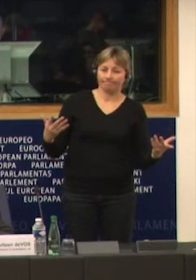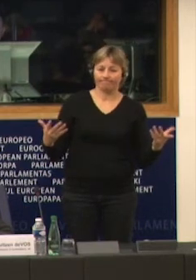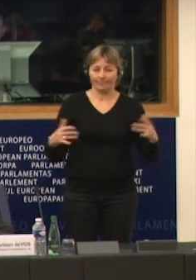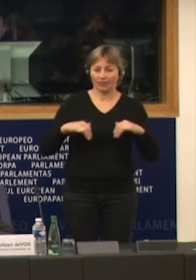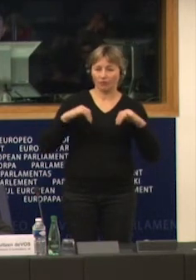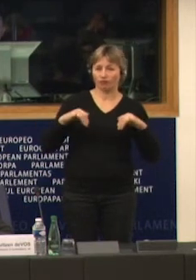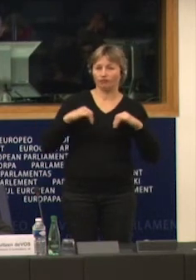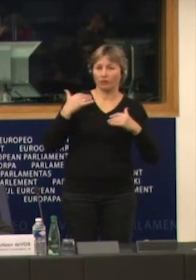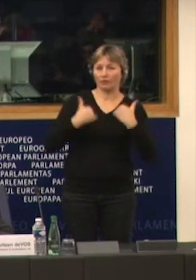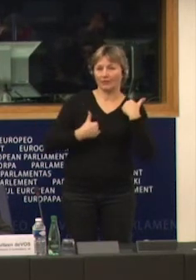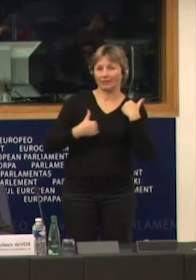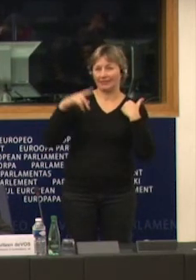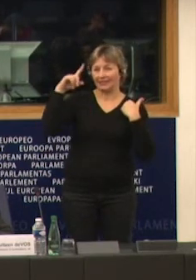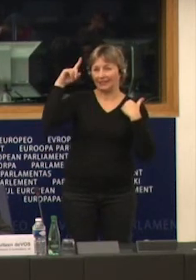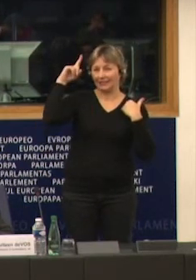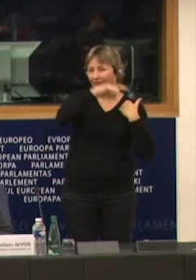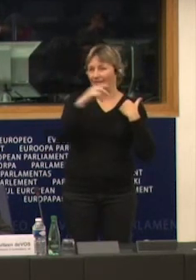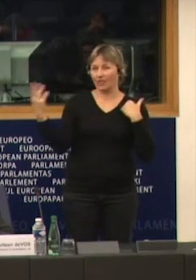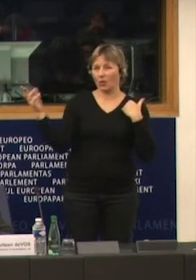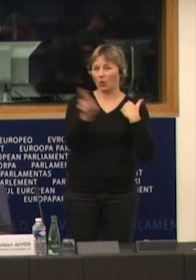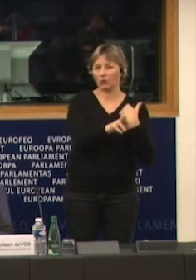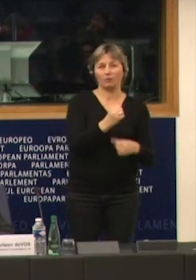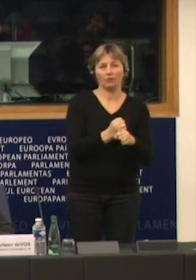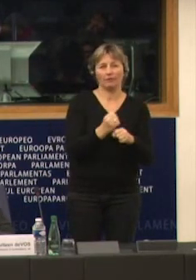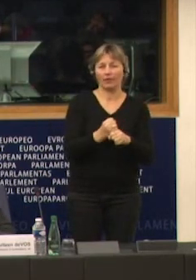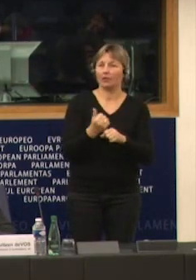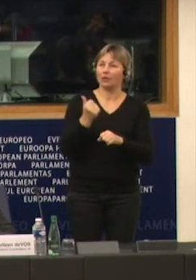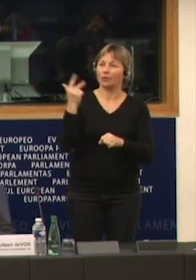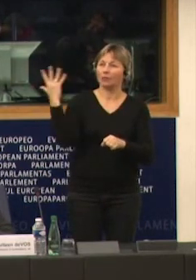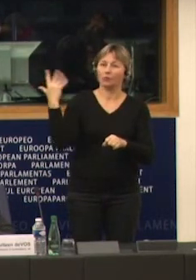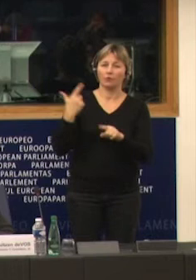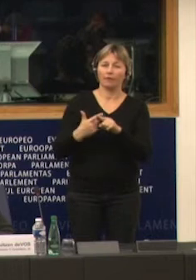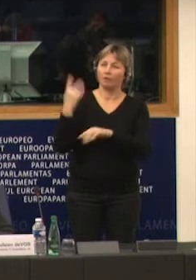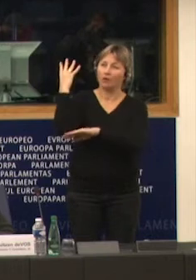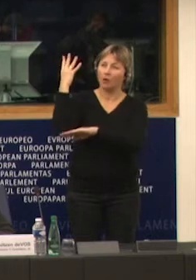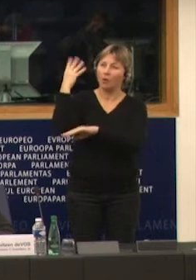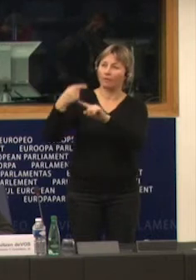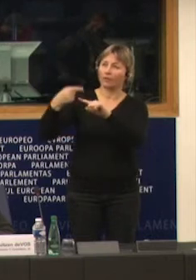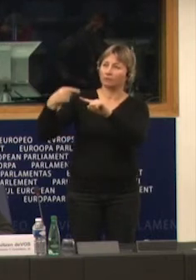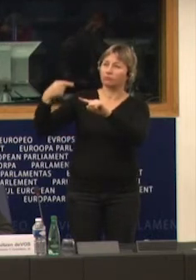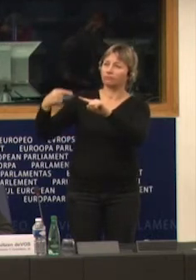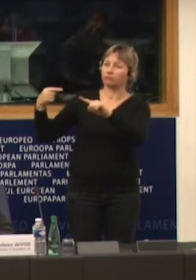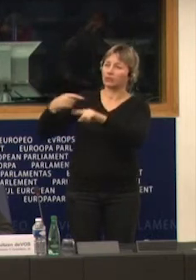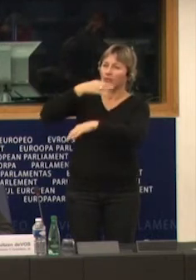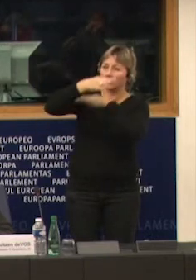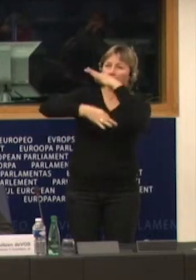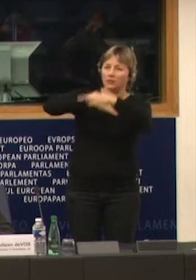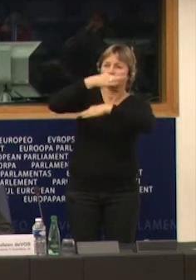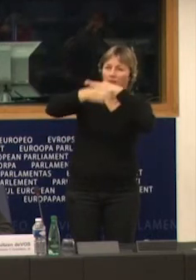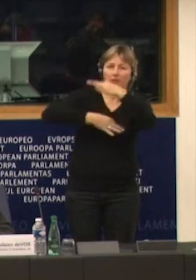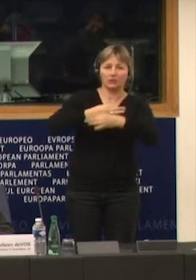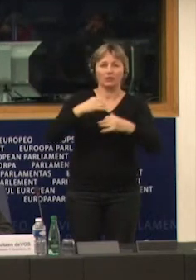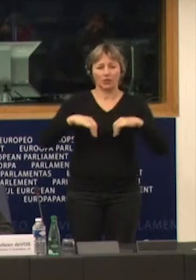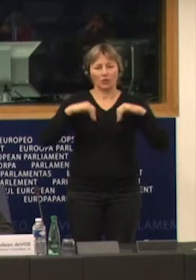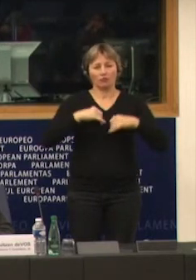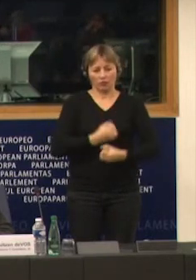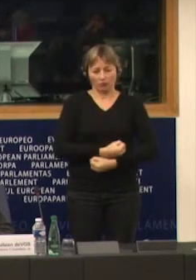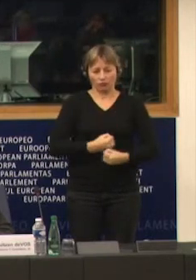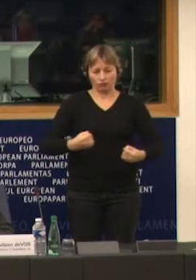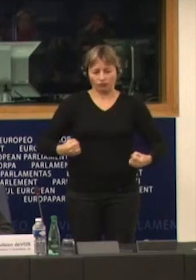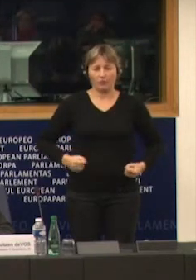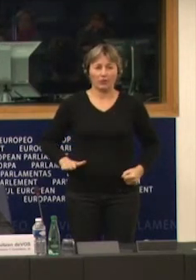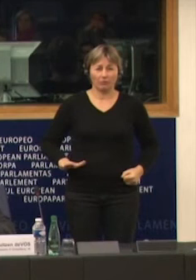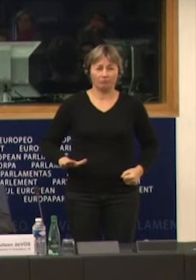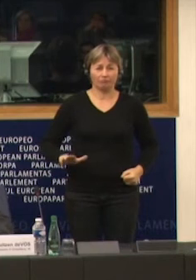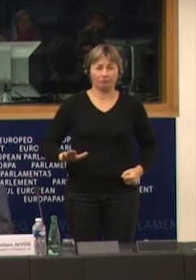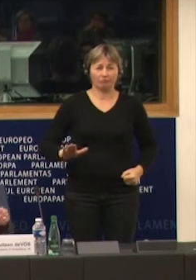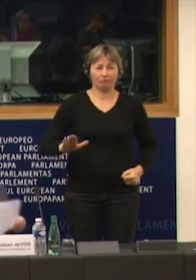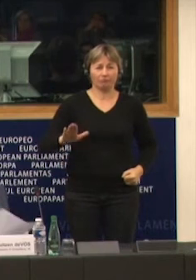unemployment all over Europe. It is even more worse than in 2010.